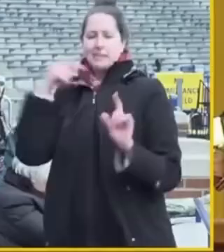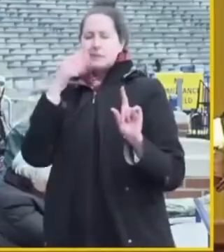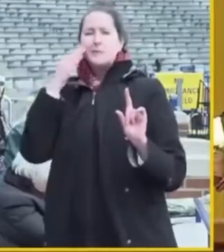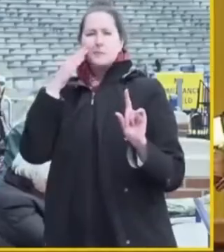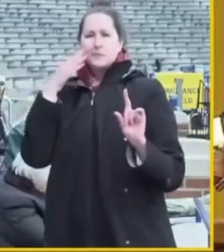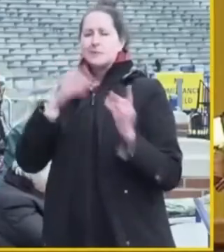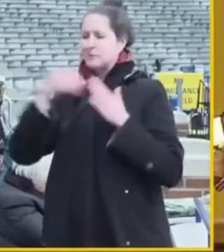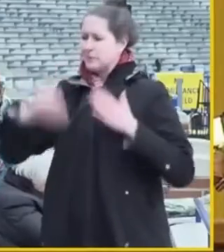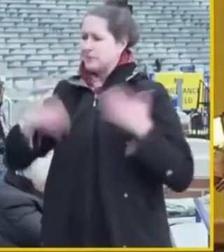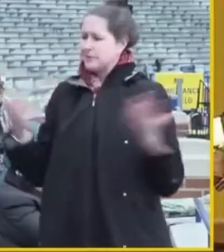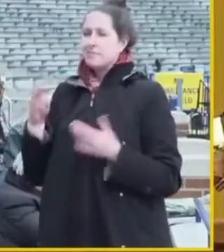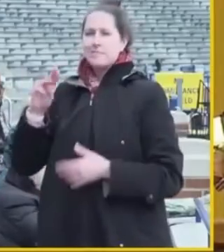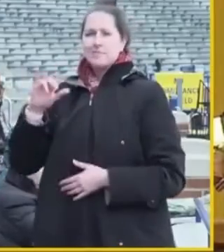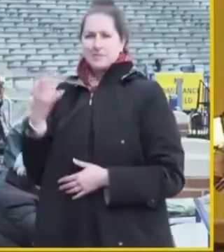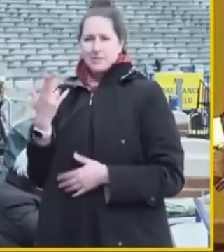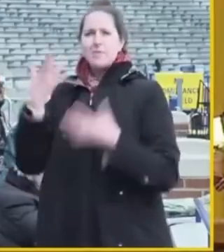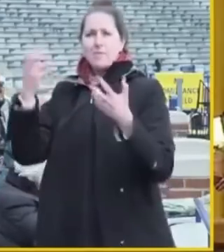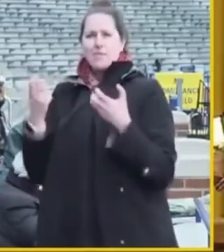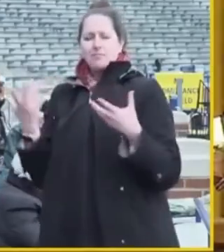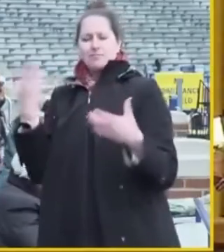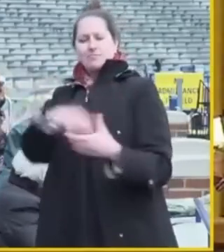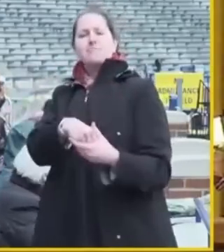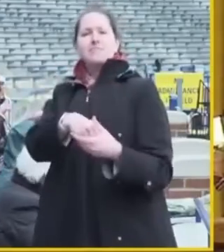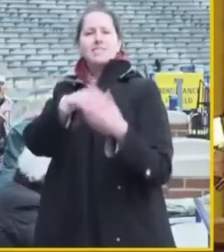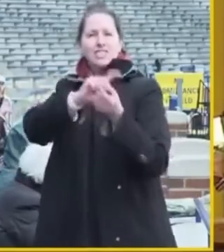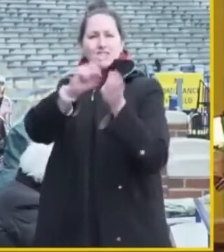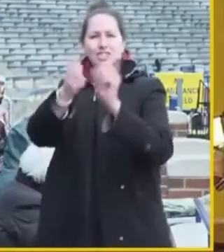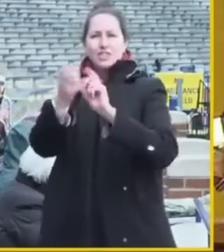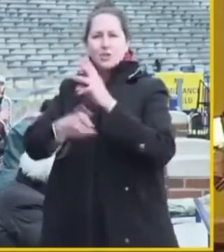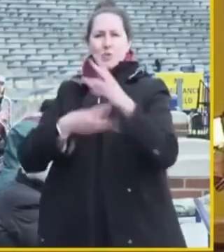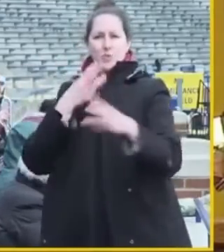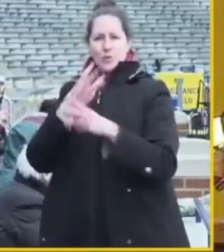wanted to be a part of changing the world.